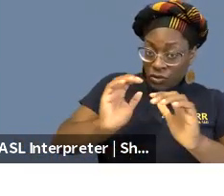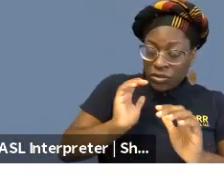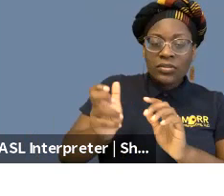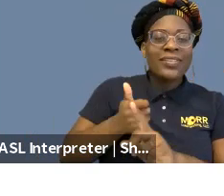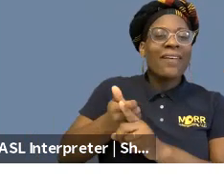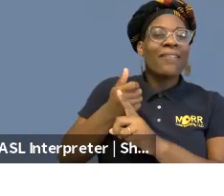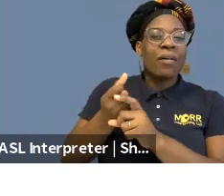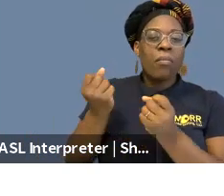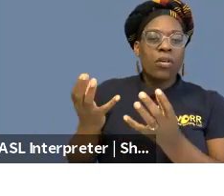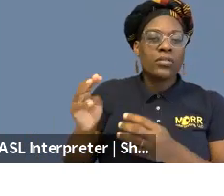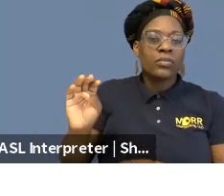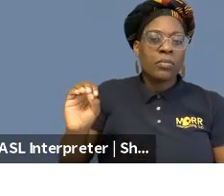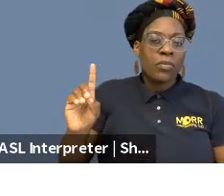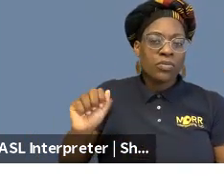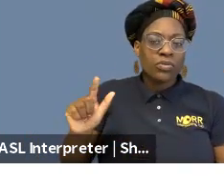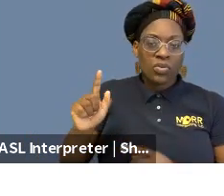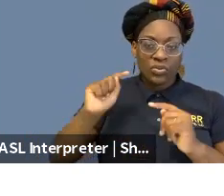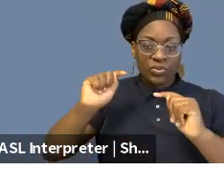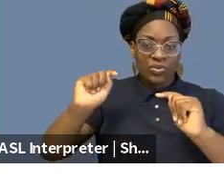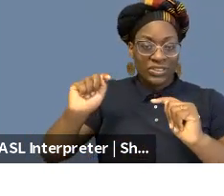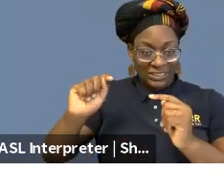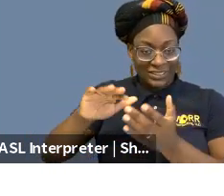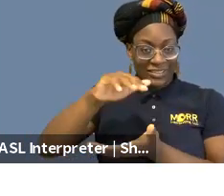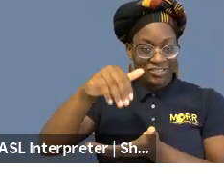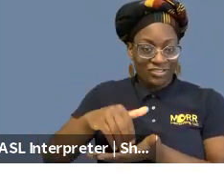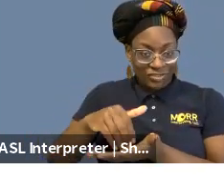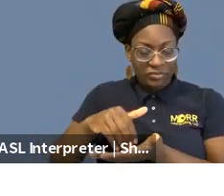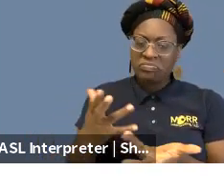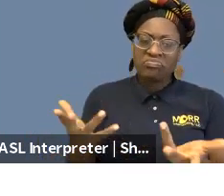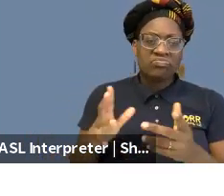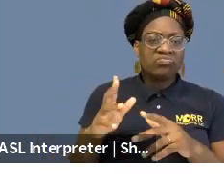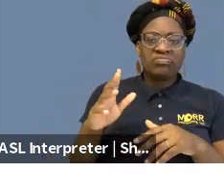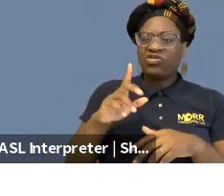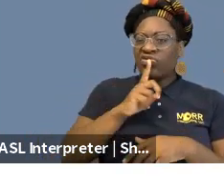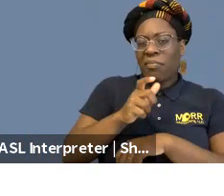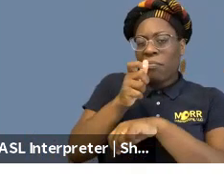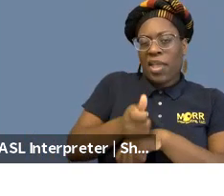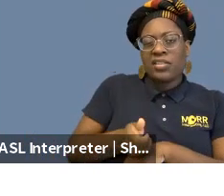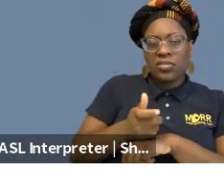writing center model. As such, the type of projects we see varies greatly. This includes